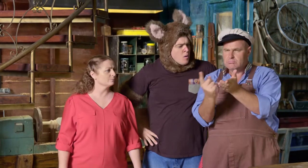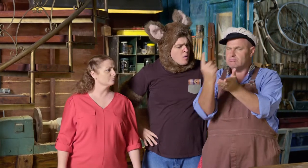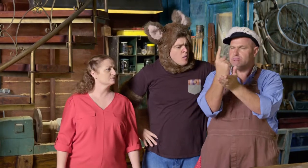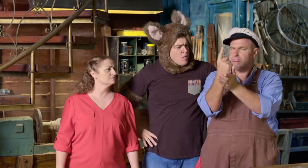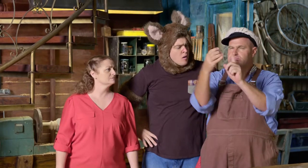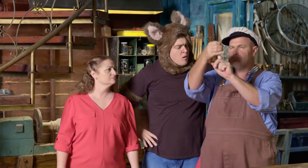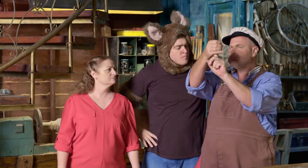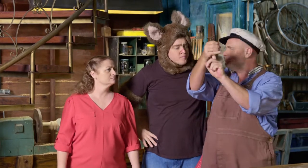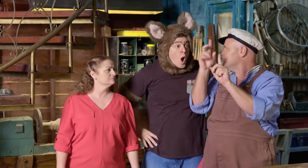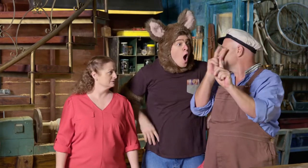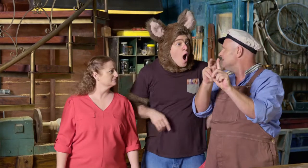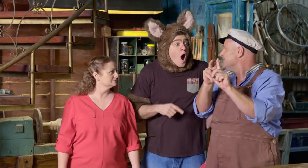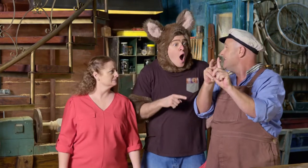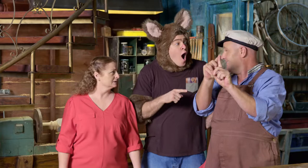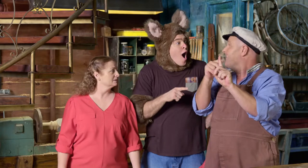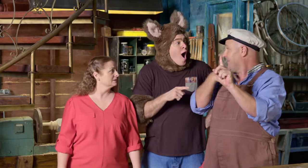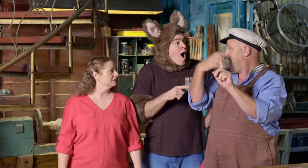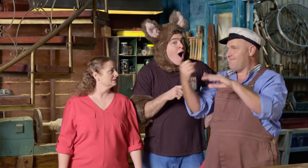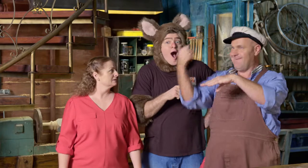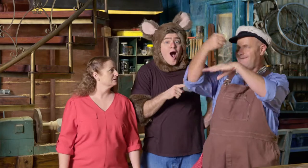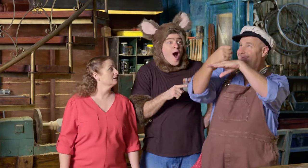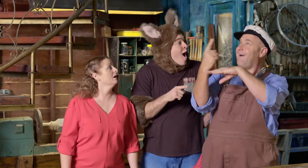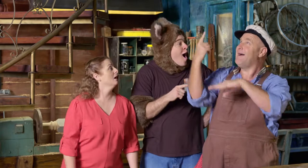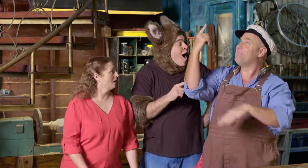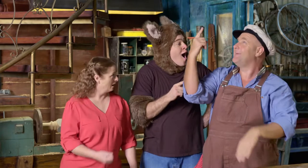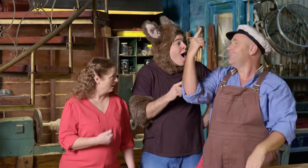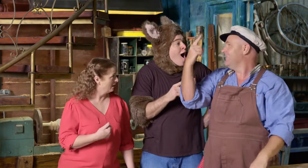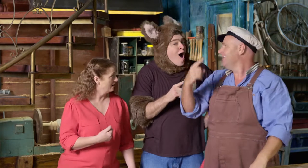I've made one for myself, so I can look all around.